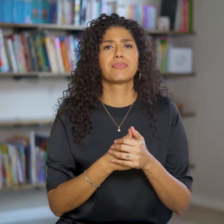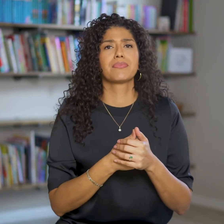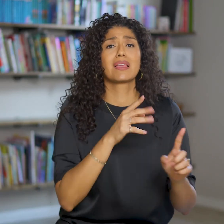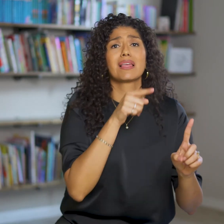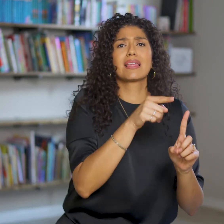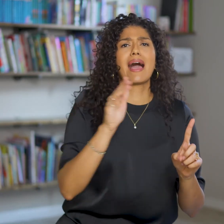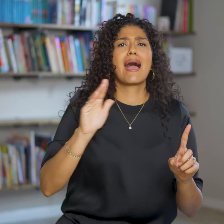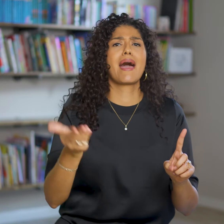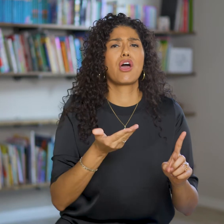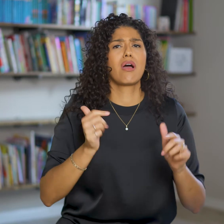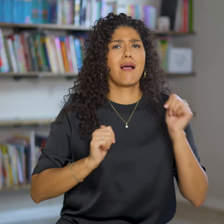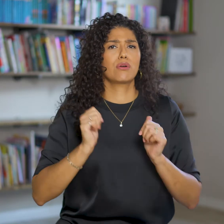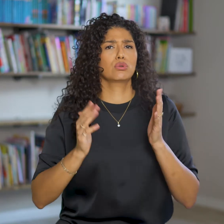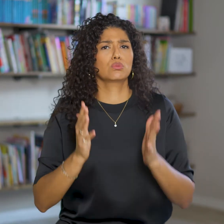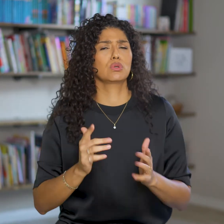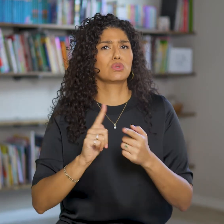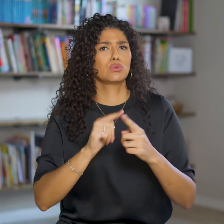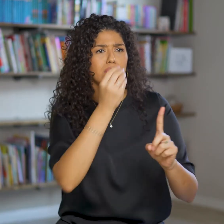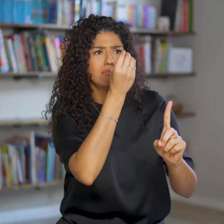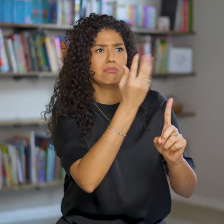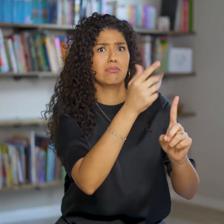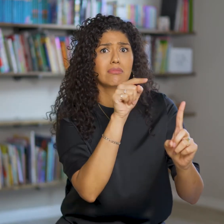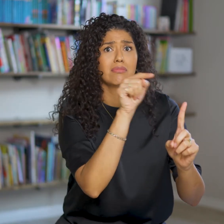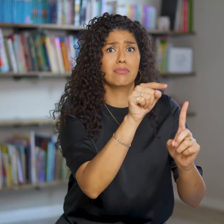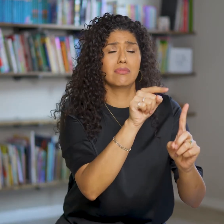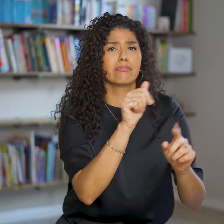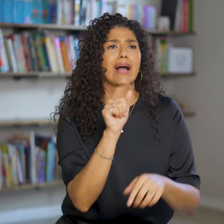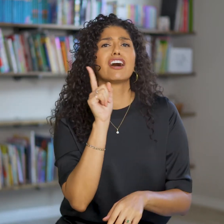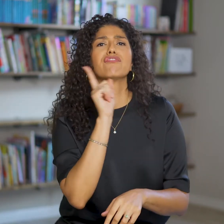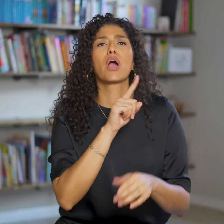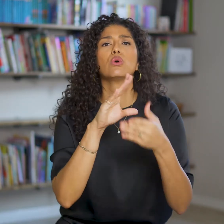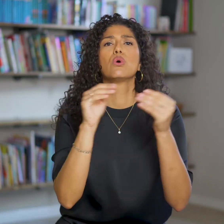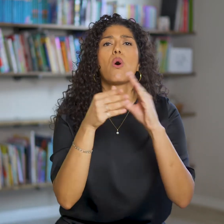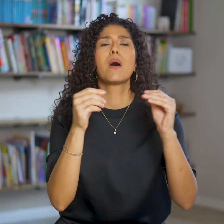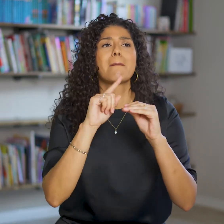hires an actress to tell David a fake story